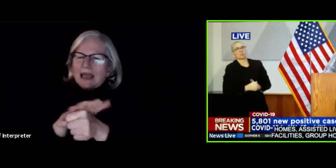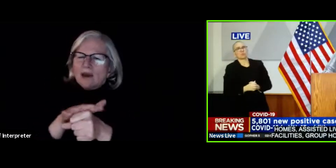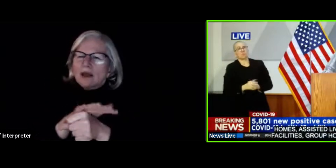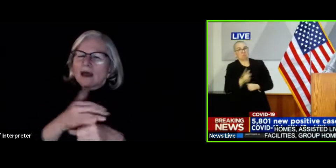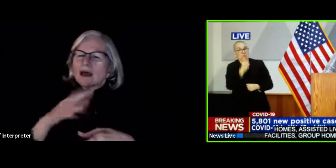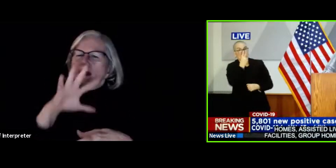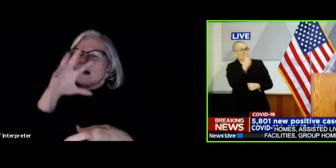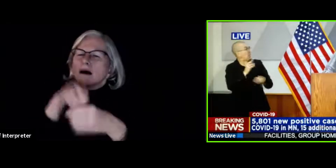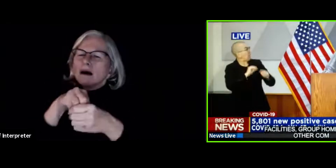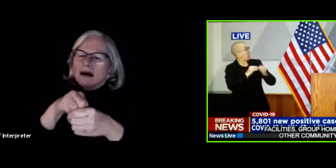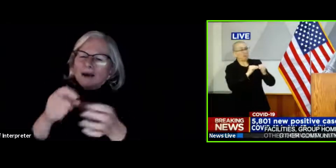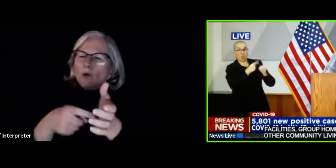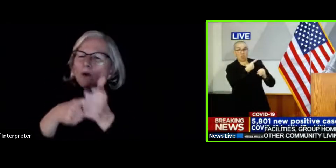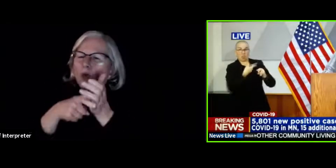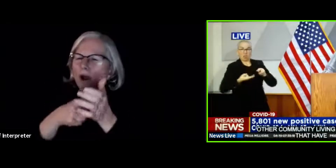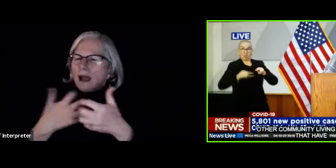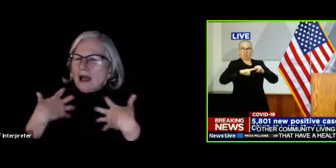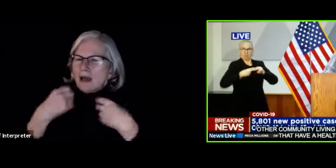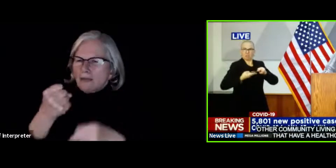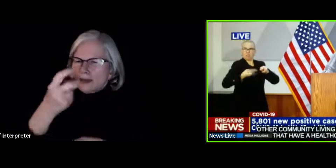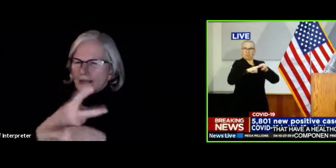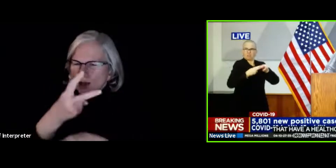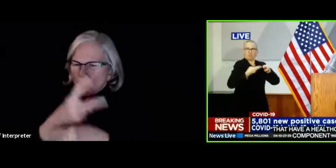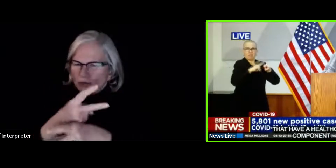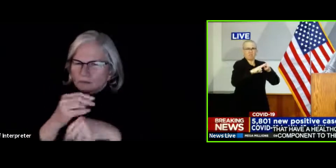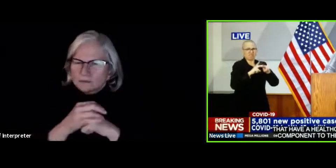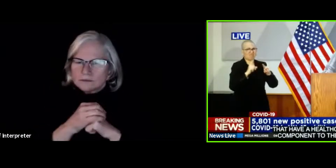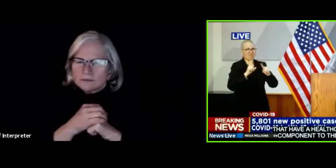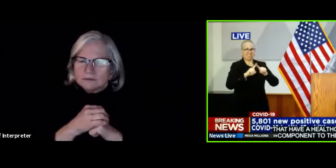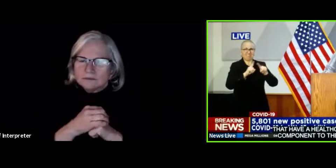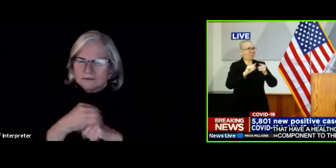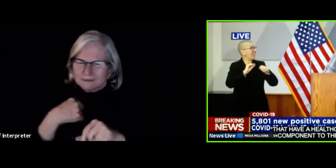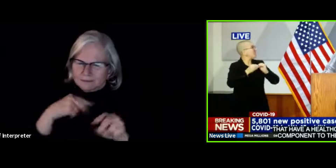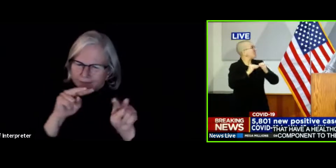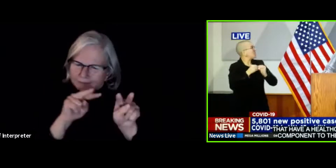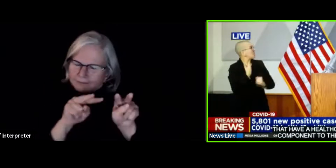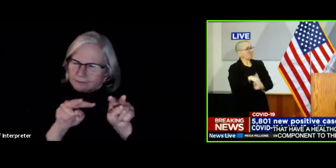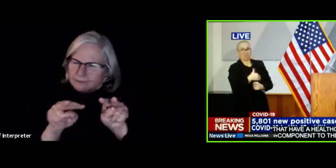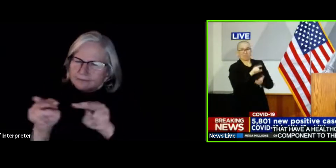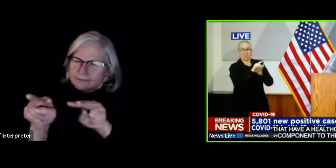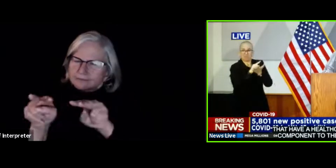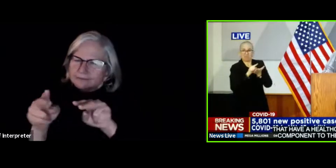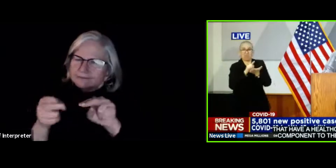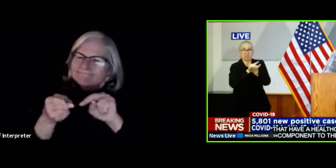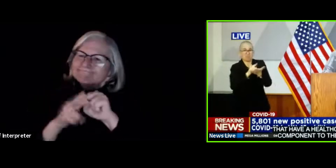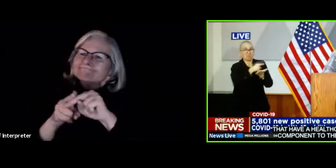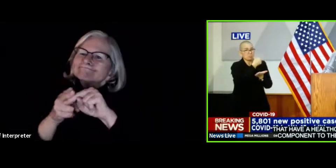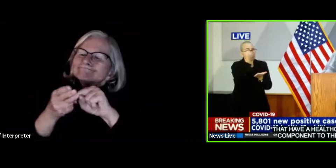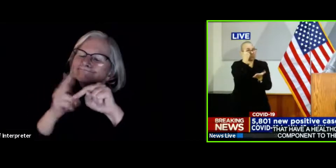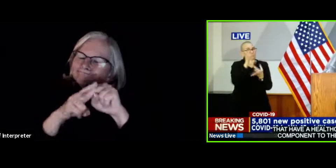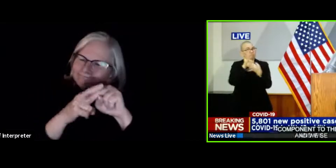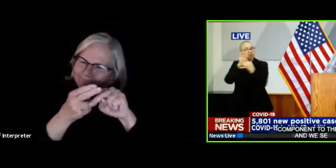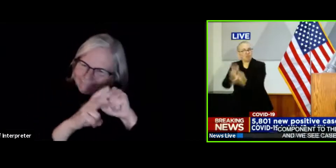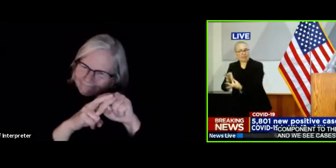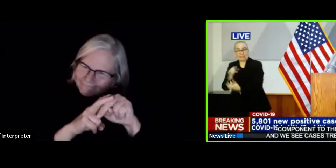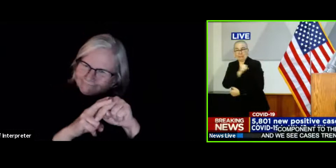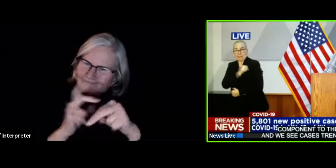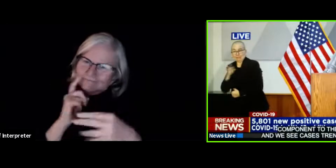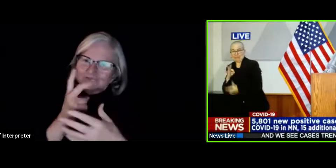WE LOOK AT ALL THE DIFFERENT TYPES OF FACILITIES IN BOTH STAFF AND RESIDENTS. JUST AS AN EXAMPLE, AS OF NOVEMBER